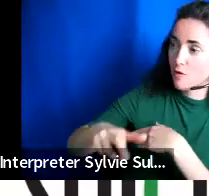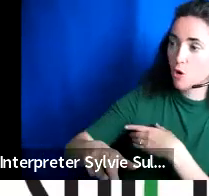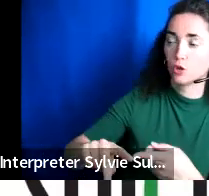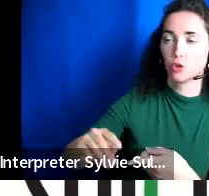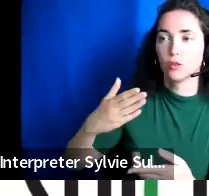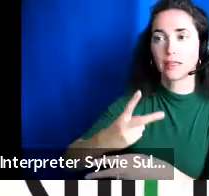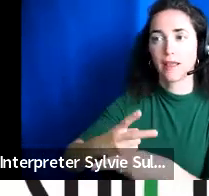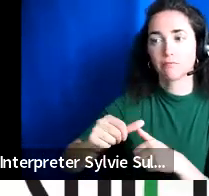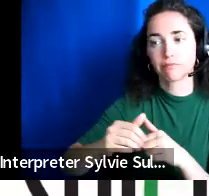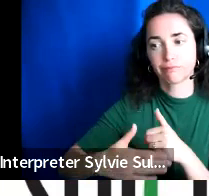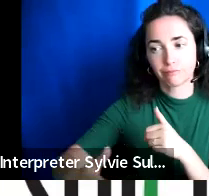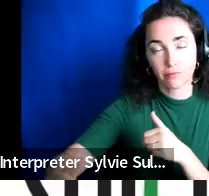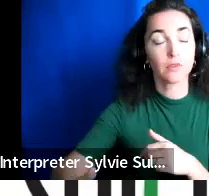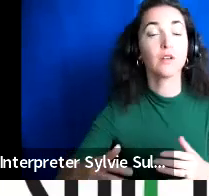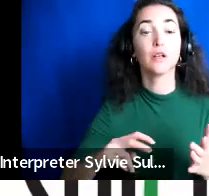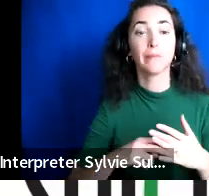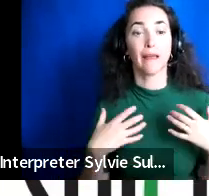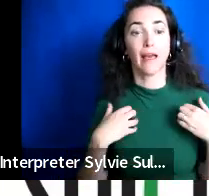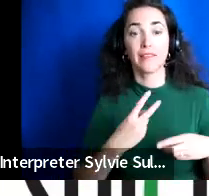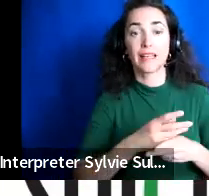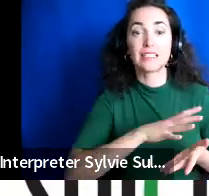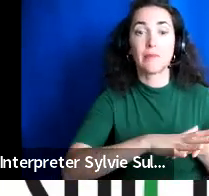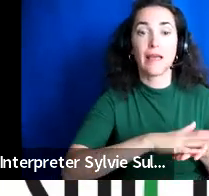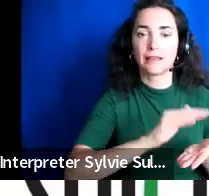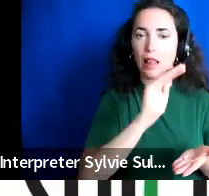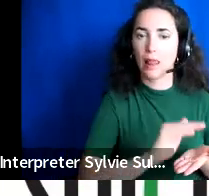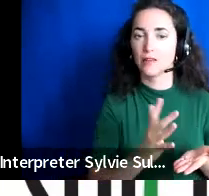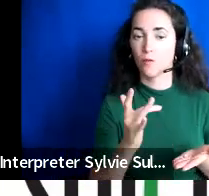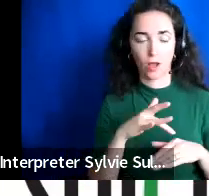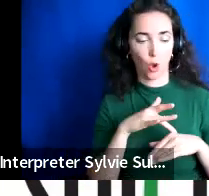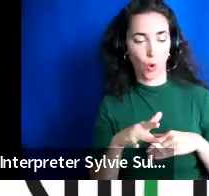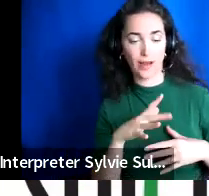It also helps to reduce health care, spending with more cost, effective early intervention.